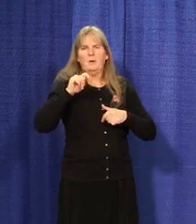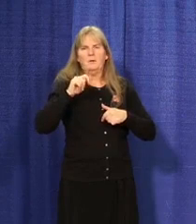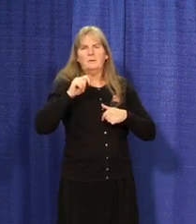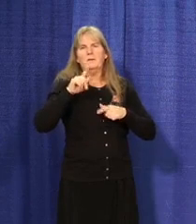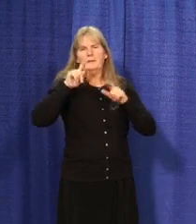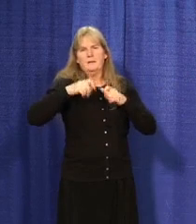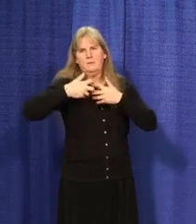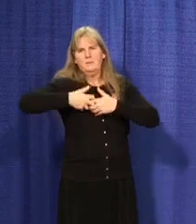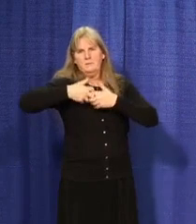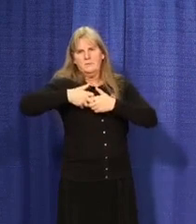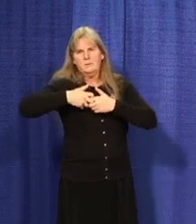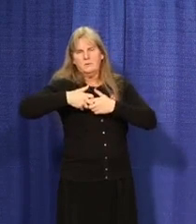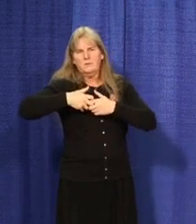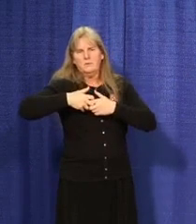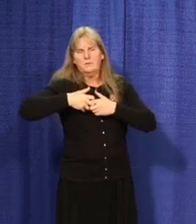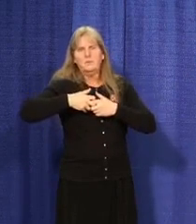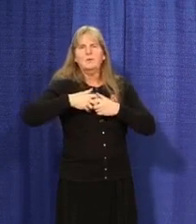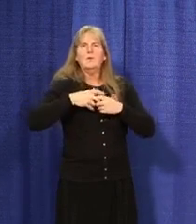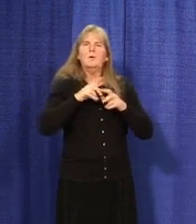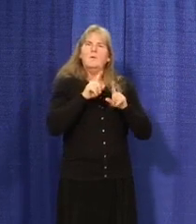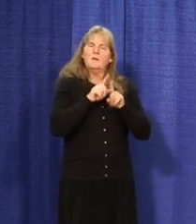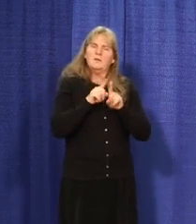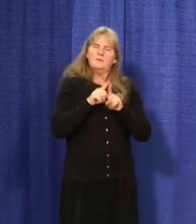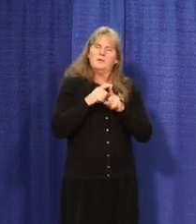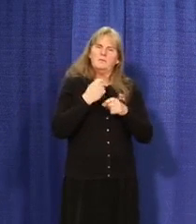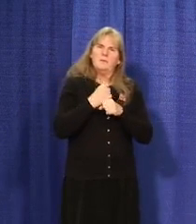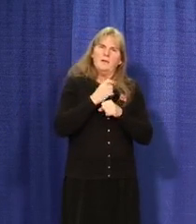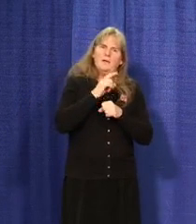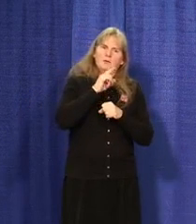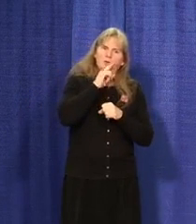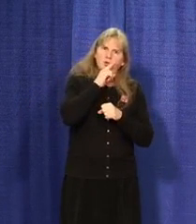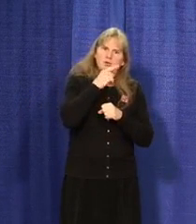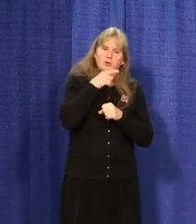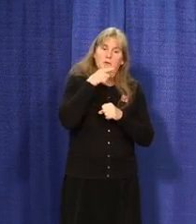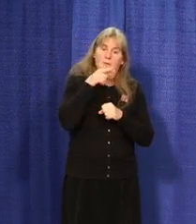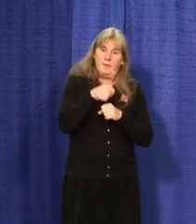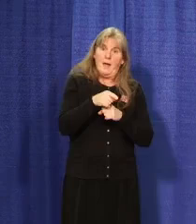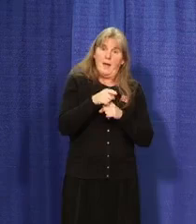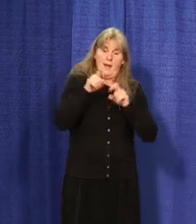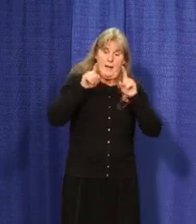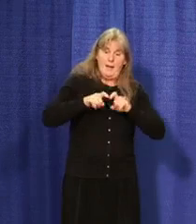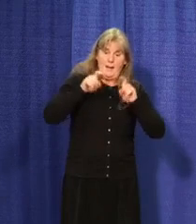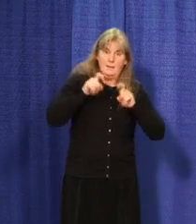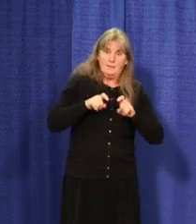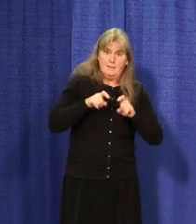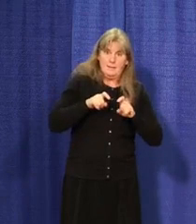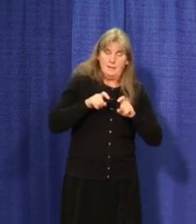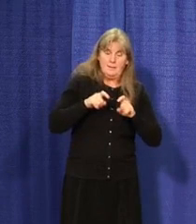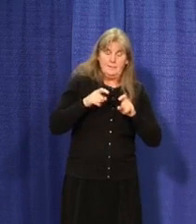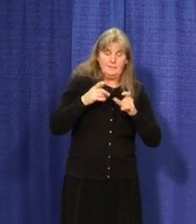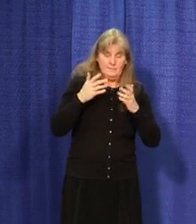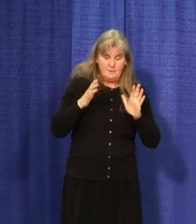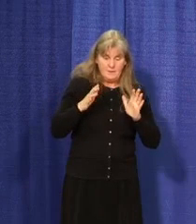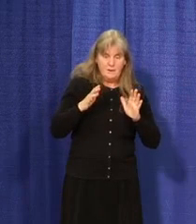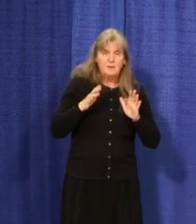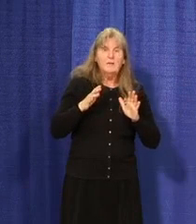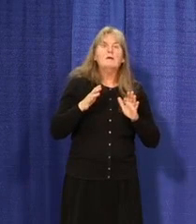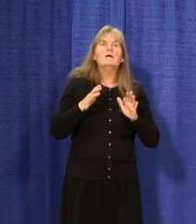There is still a process of quality assurance, so any test currently done on the gene expert is also done as a quality